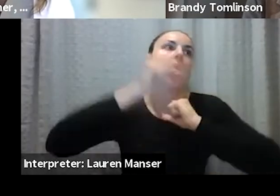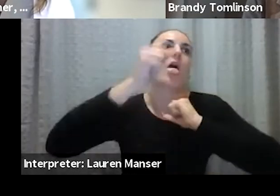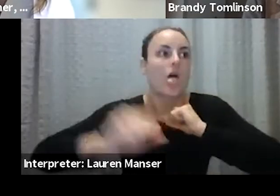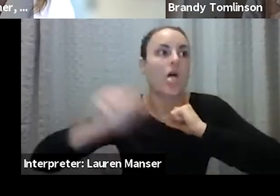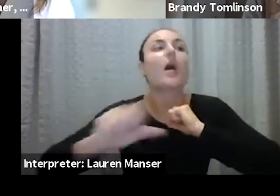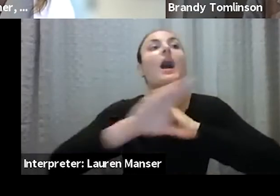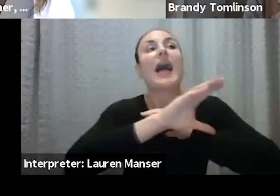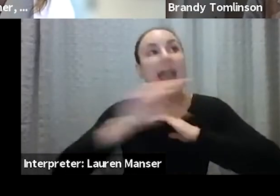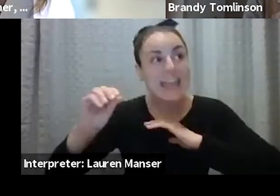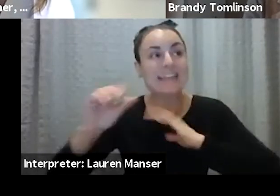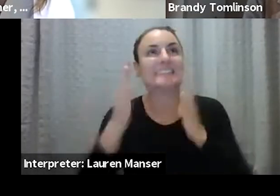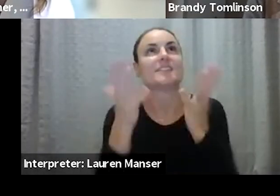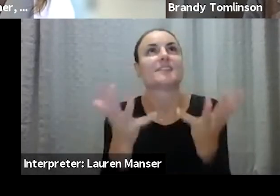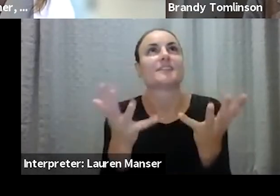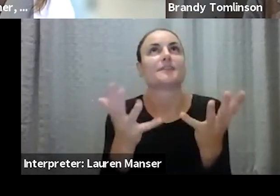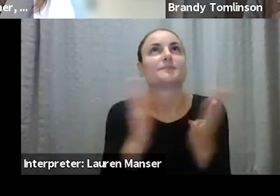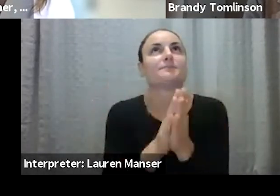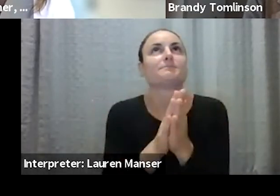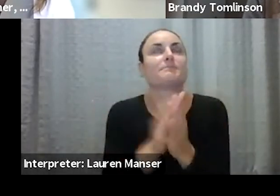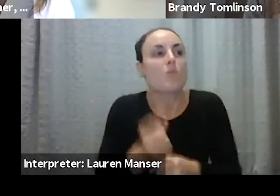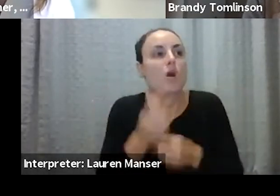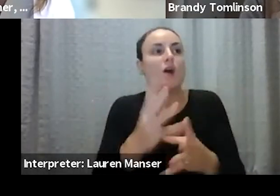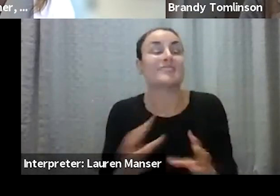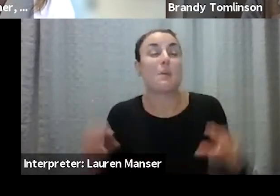that the world is probably feeling in many different ways.